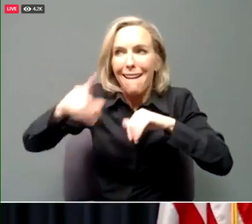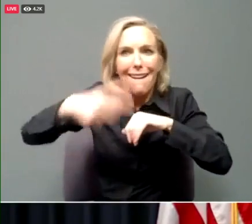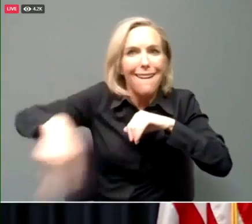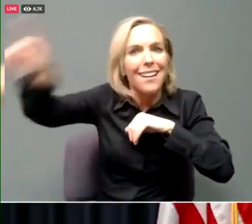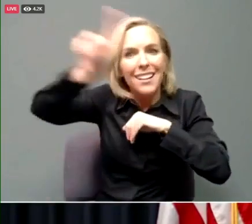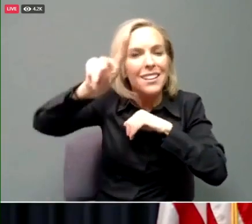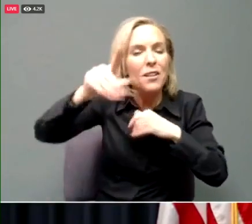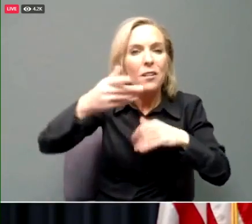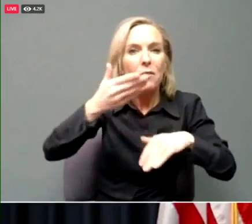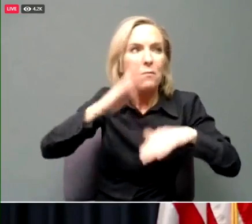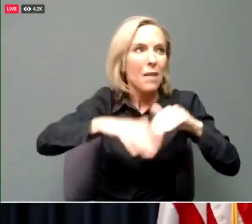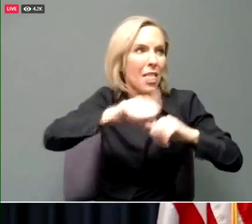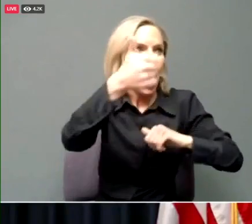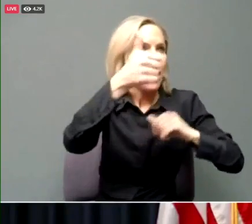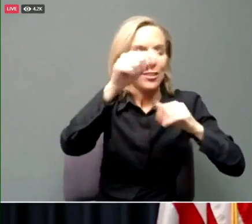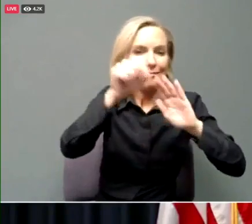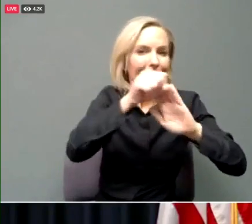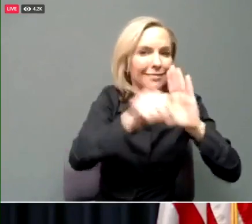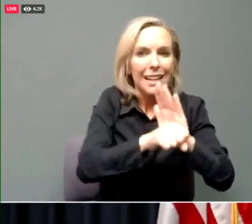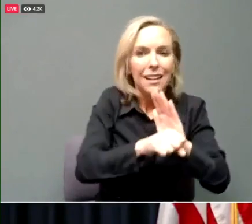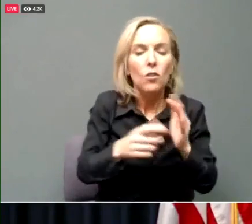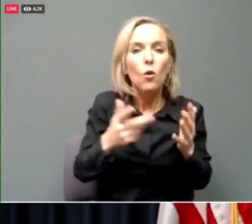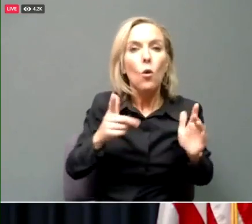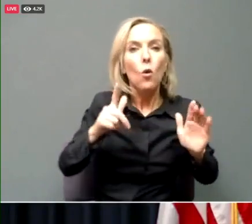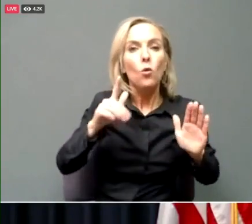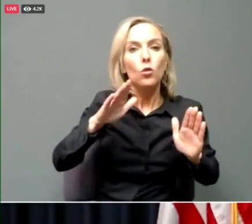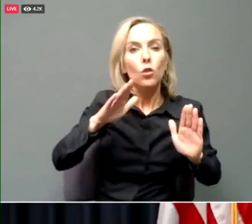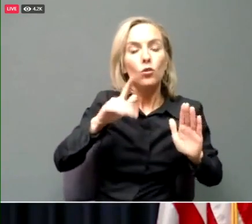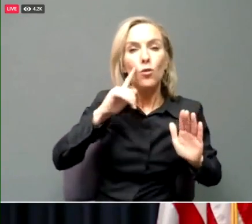We have the lowest among the lowest mortality rates in the top 10 for the